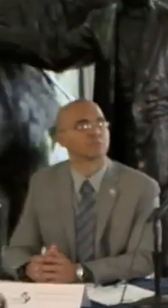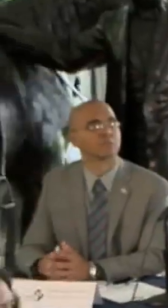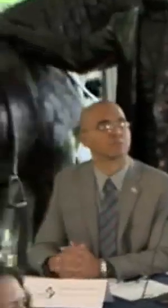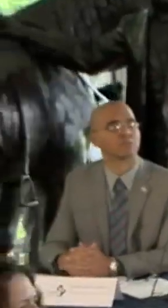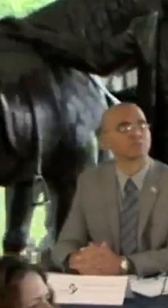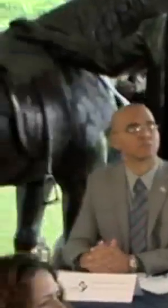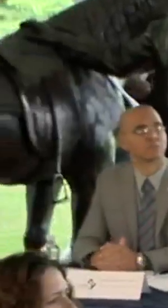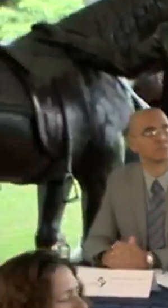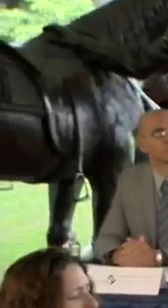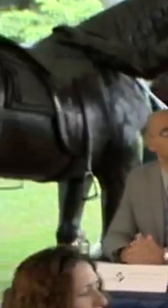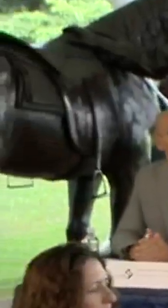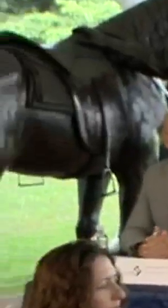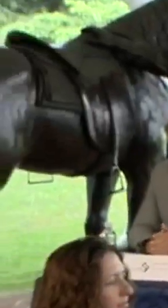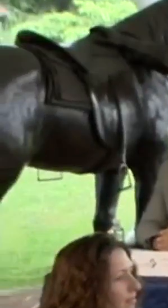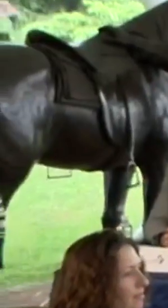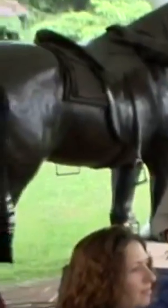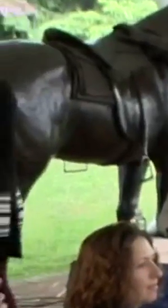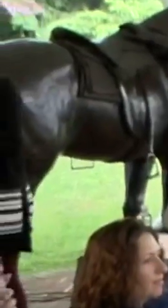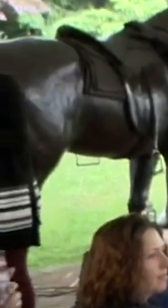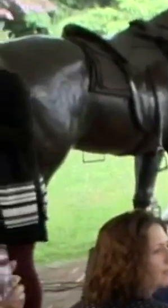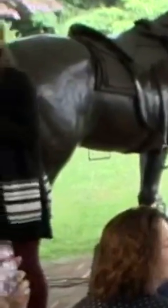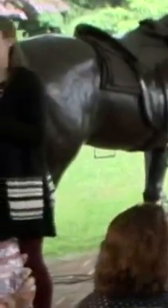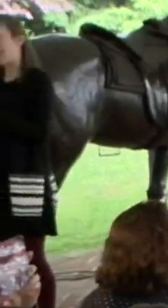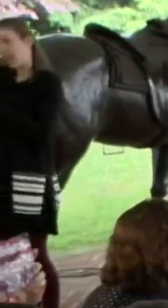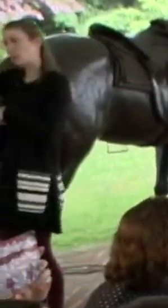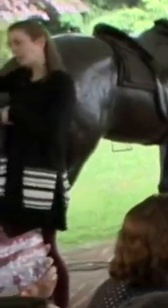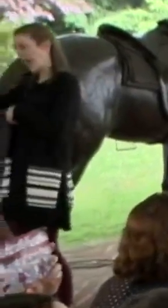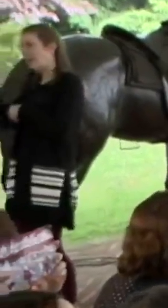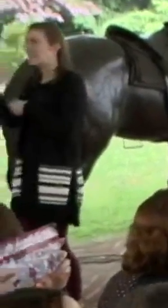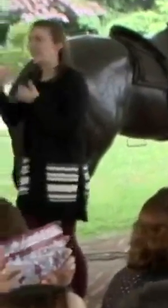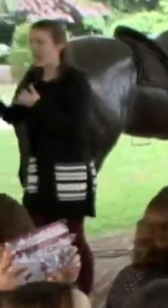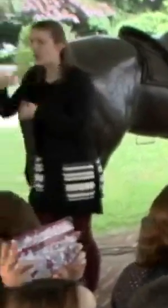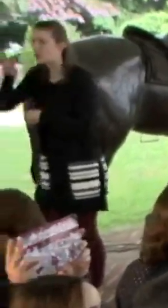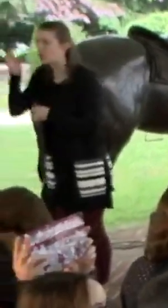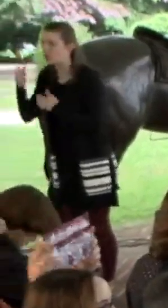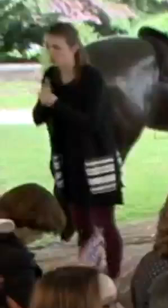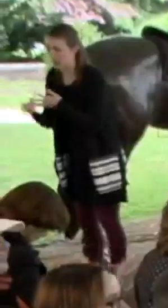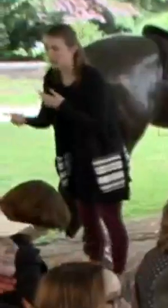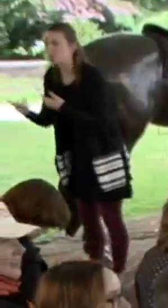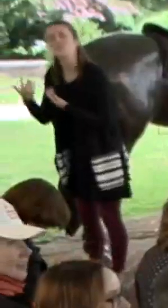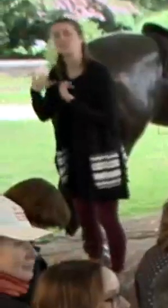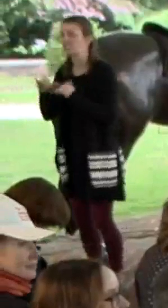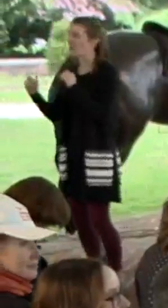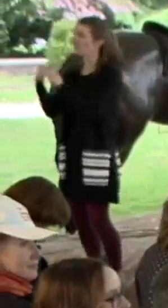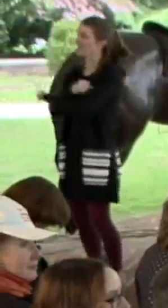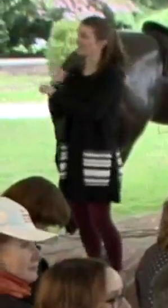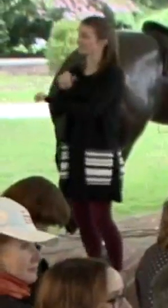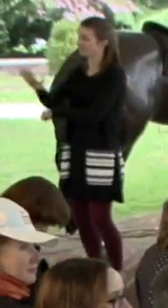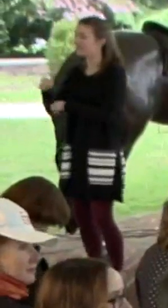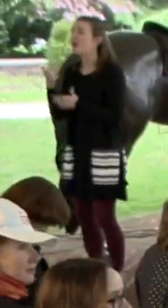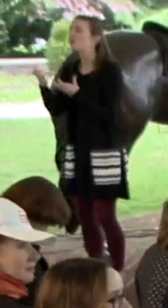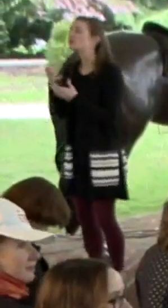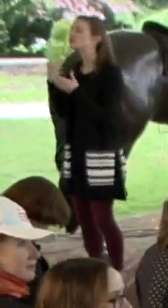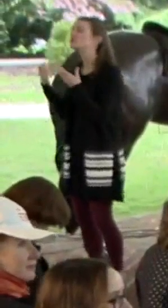I WANT TO CONGRATULATE AND SUPPORT THIS INITIATIVE THAT HAS BEEN FUTURE FORWARD.